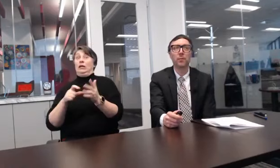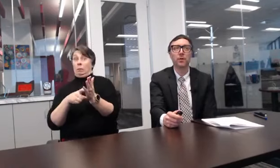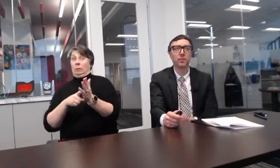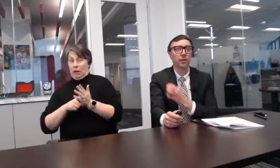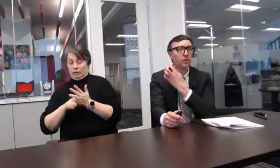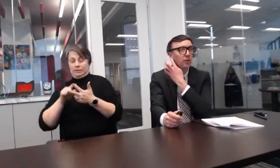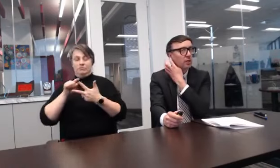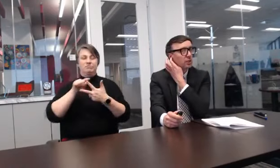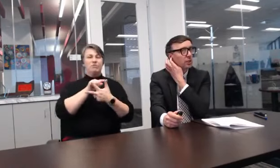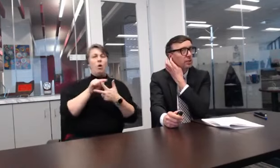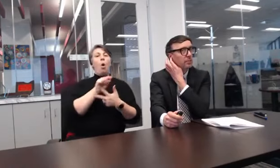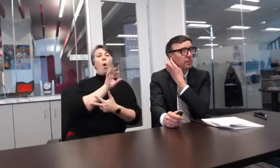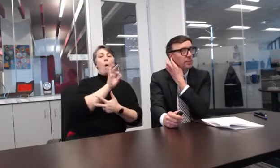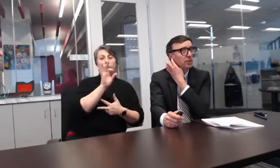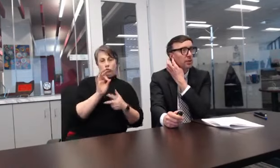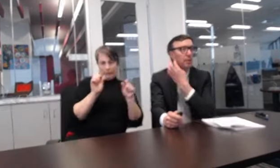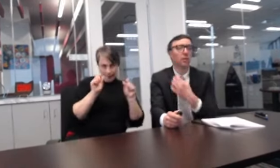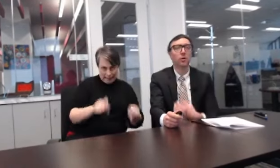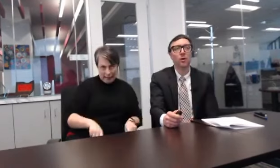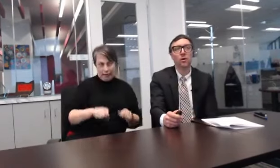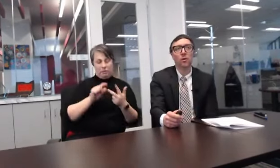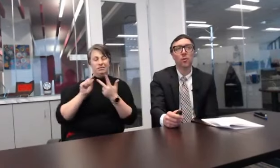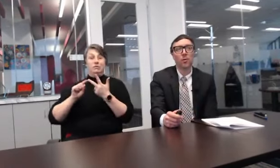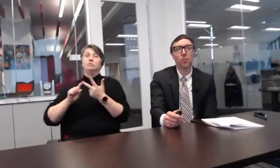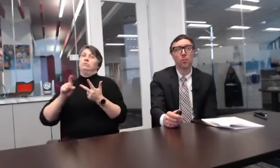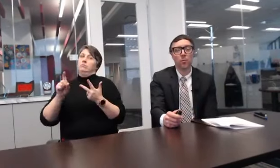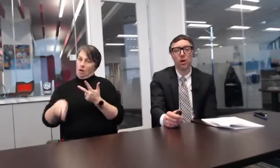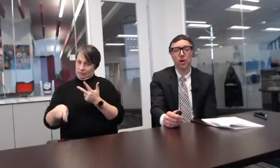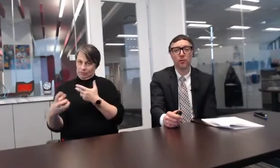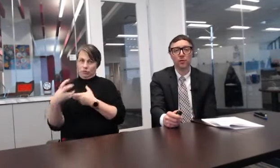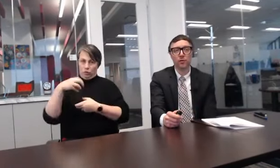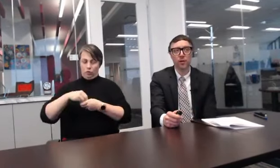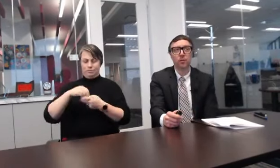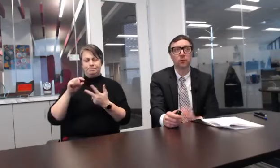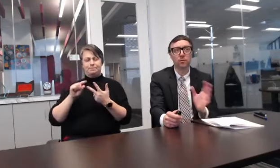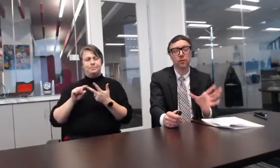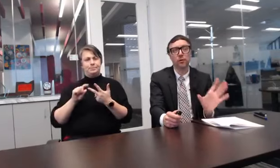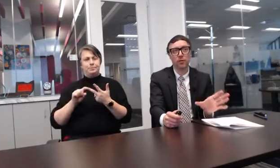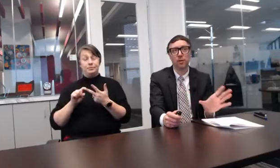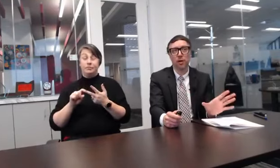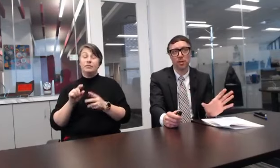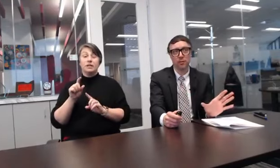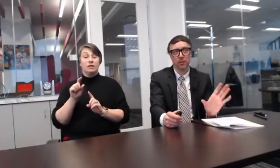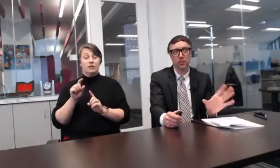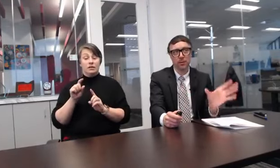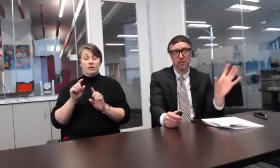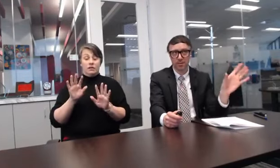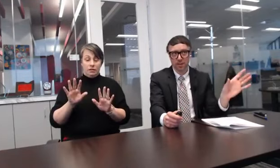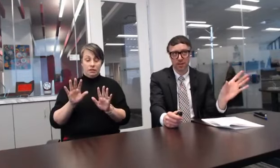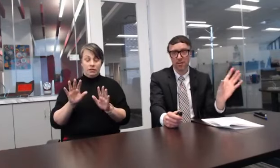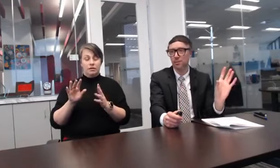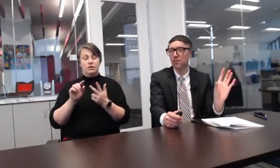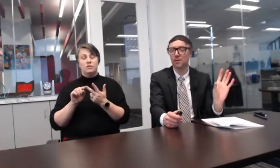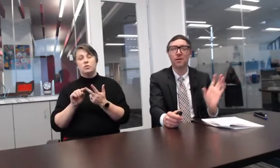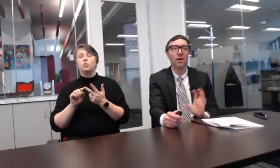Participant direction is basically one of two, or two different concepts within this concept.